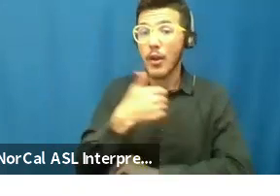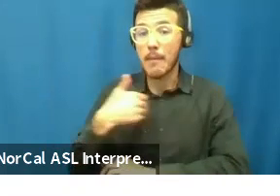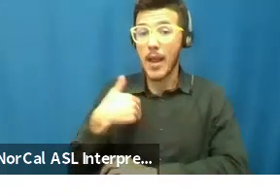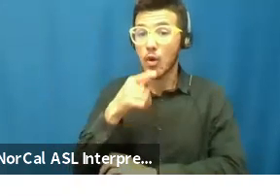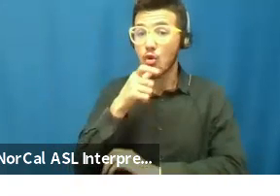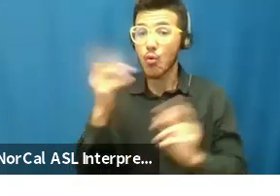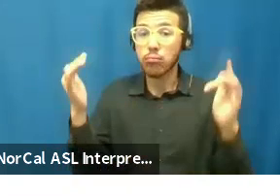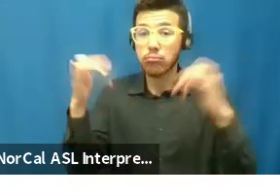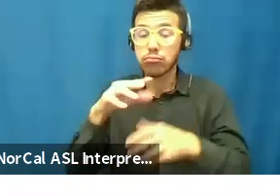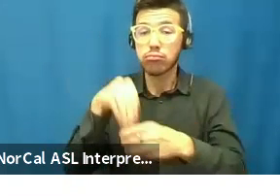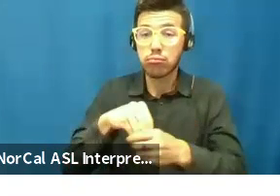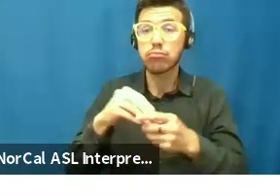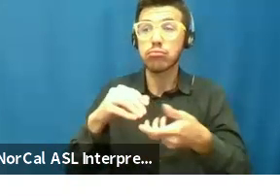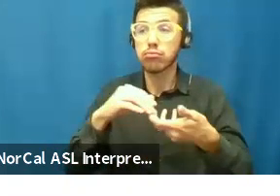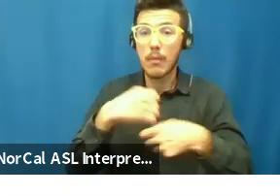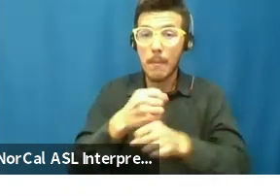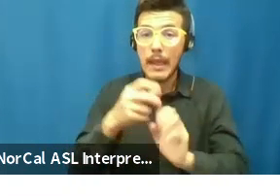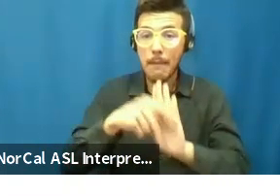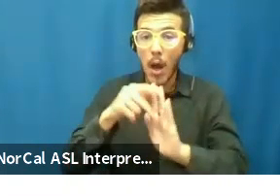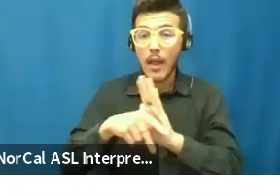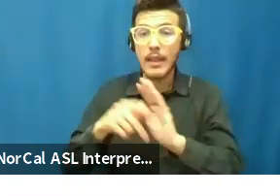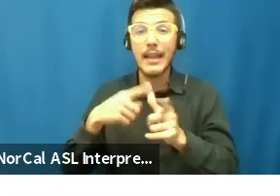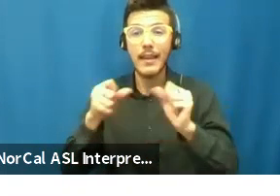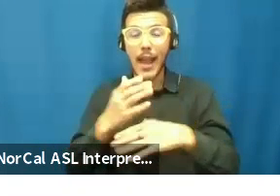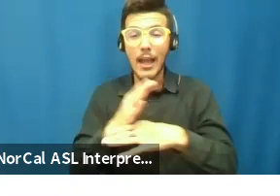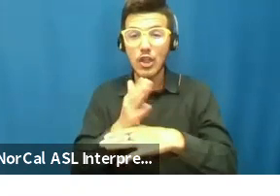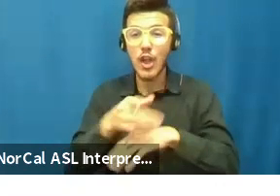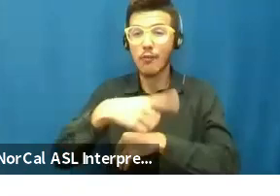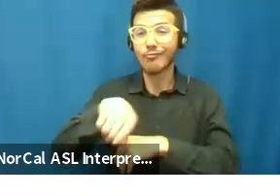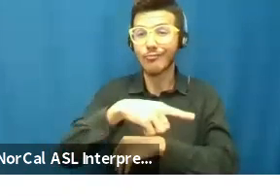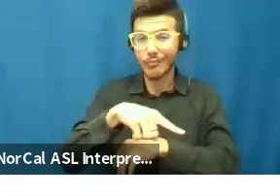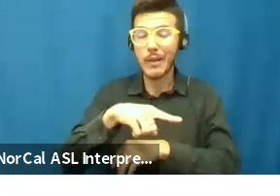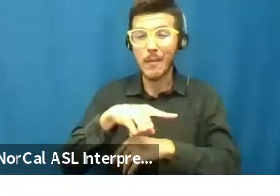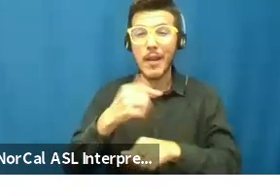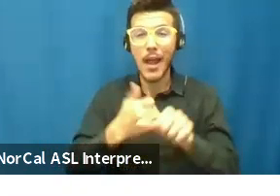shared amongst the group members. Next slide.